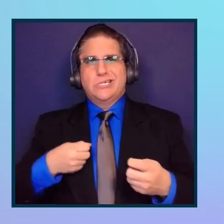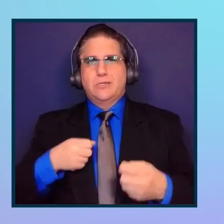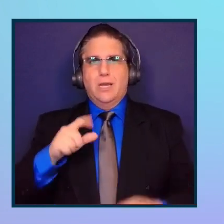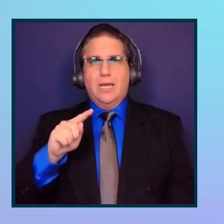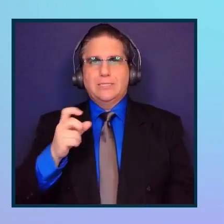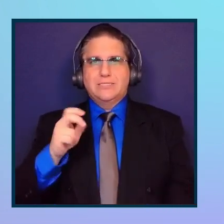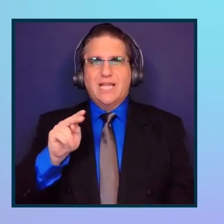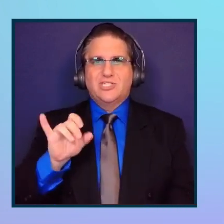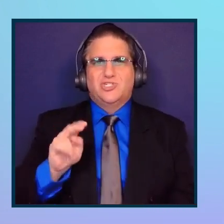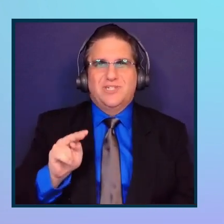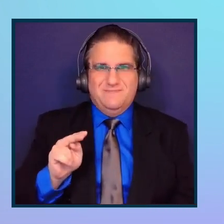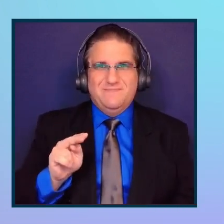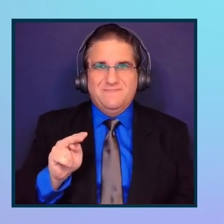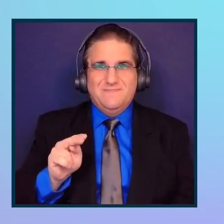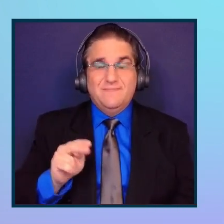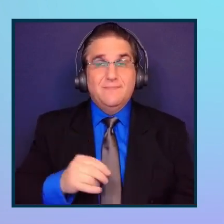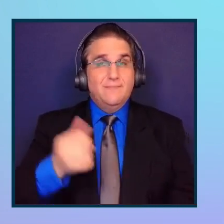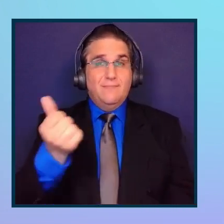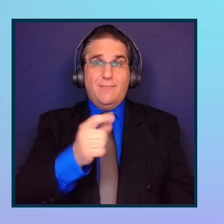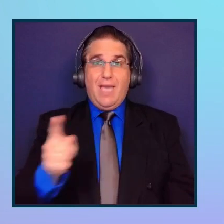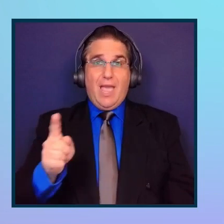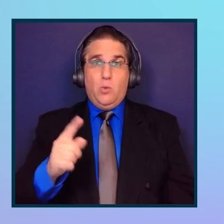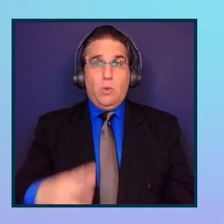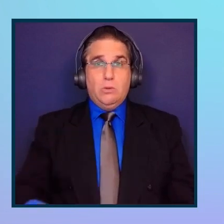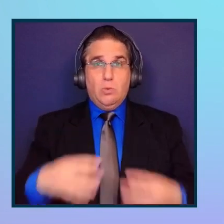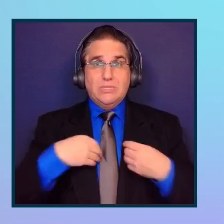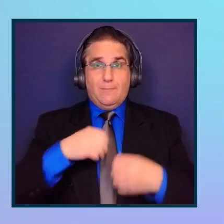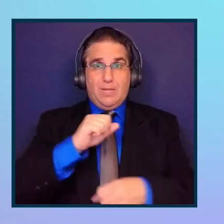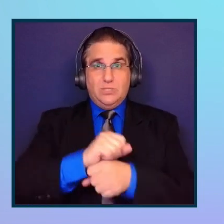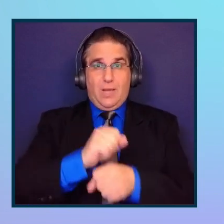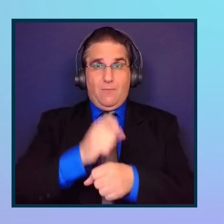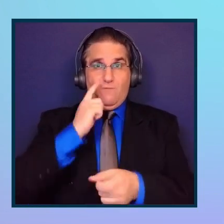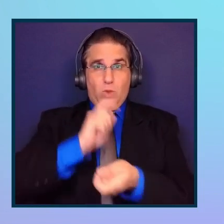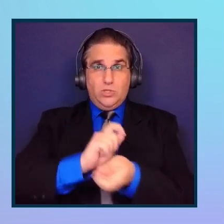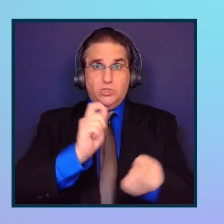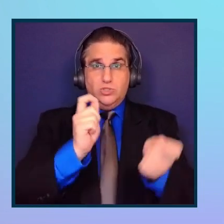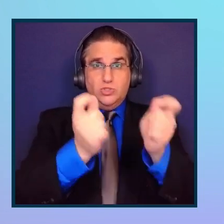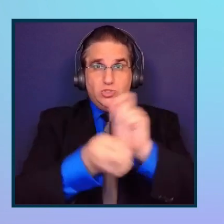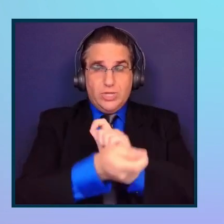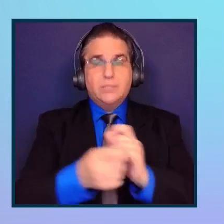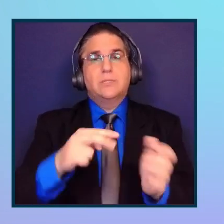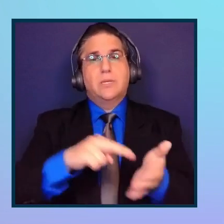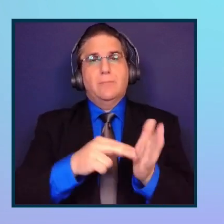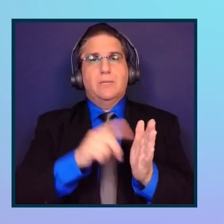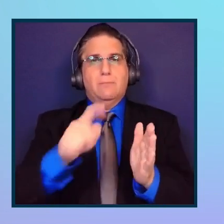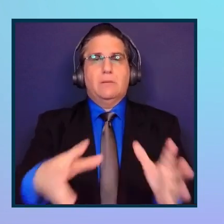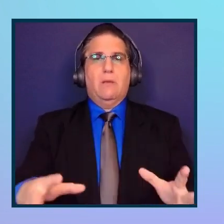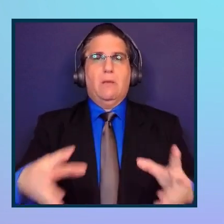that involves change, have to embrace the fact act that tension will be involved.